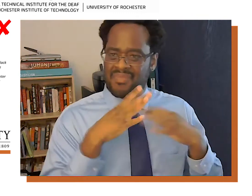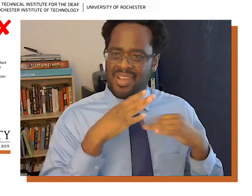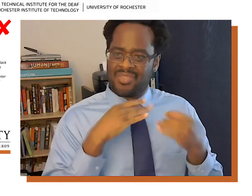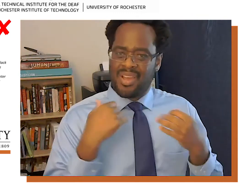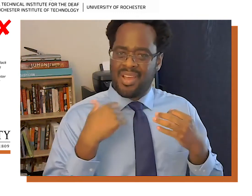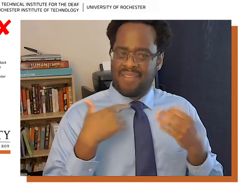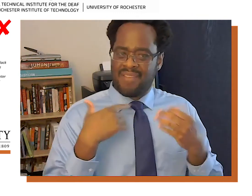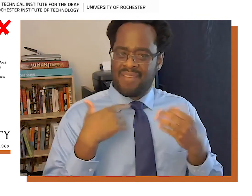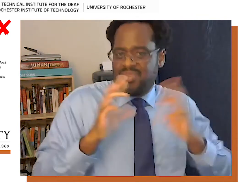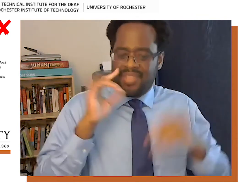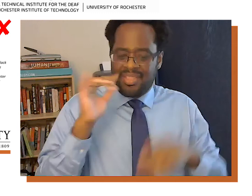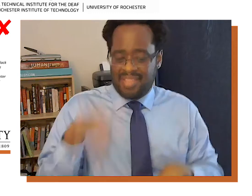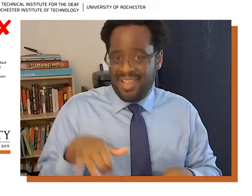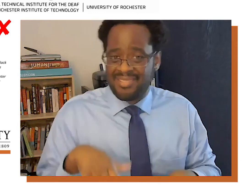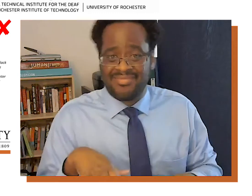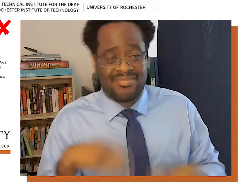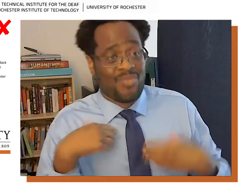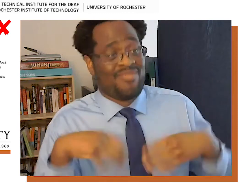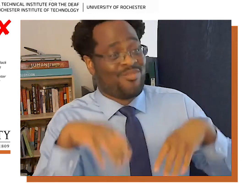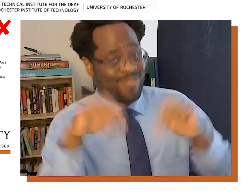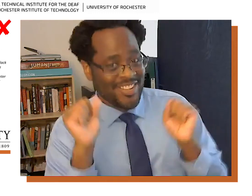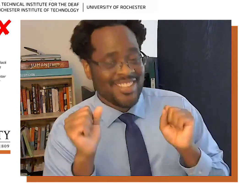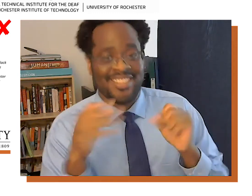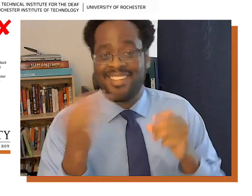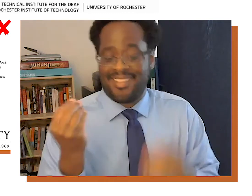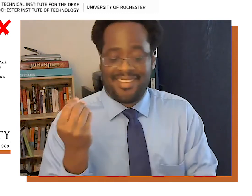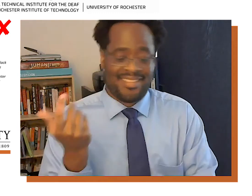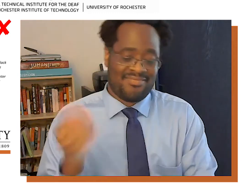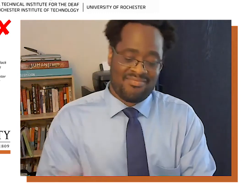what I needed to know and that I was ready for the test without doing a lot of prep work,